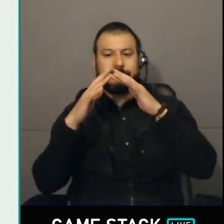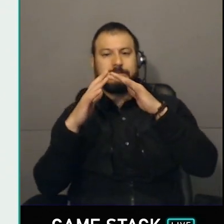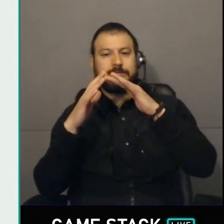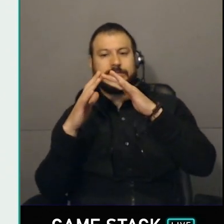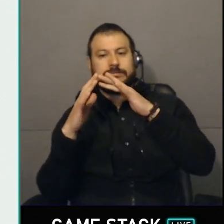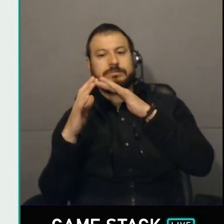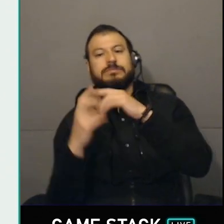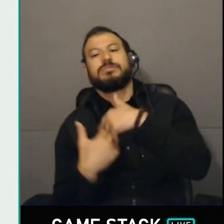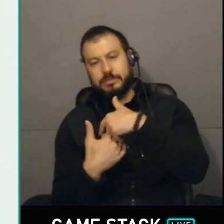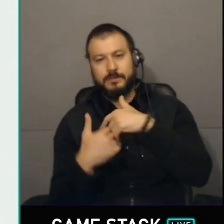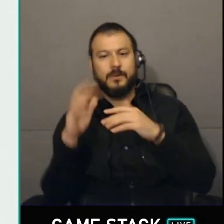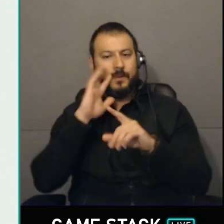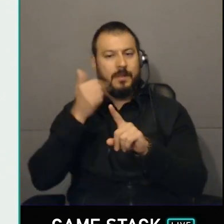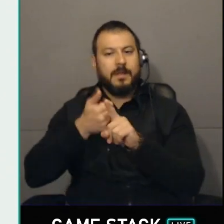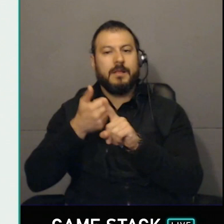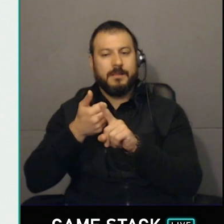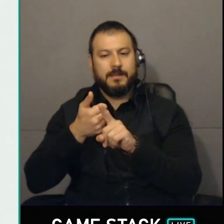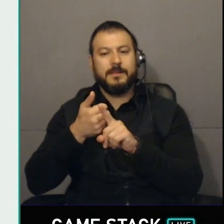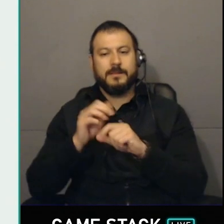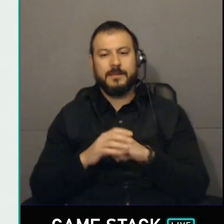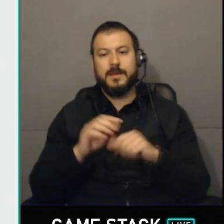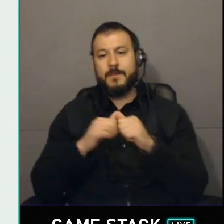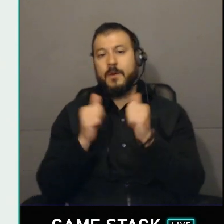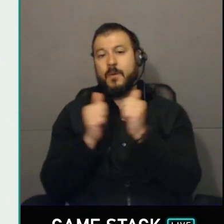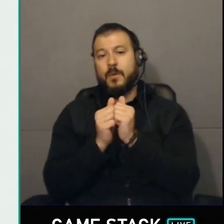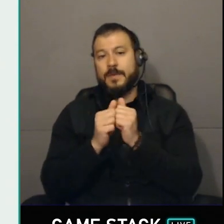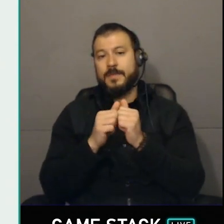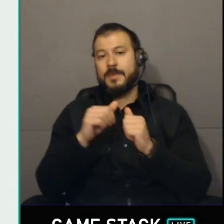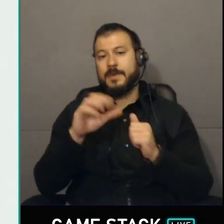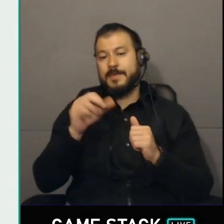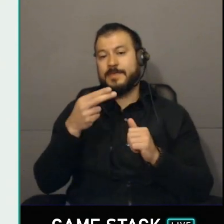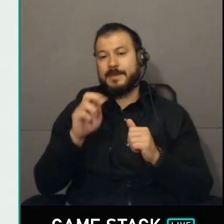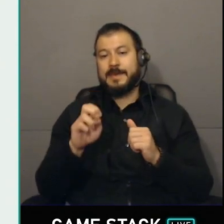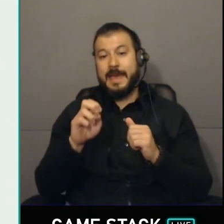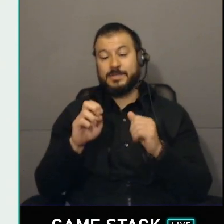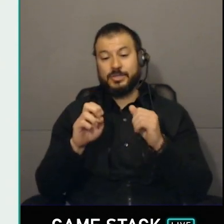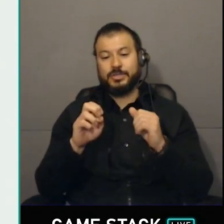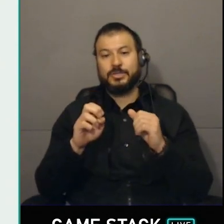But with that cache, you're going to have to collapse the stack yourself.